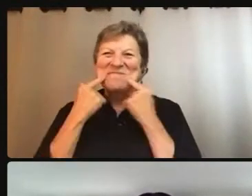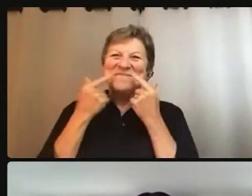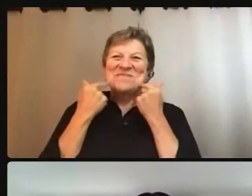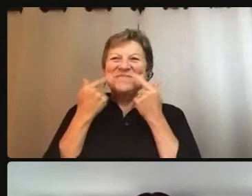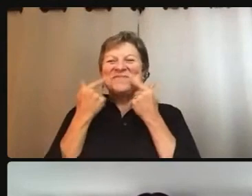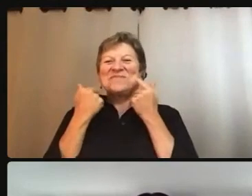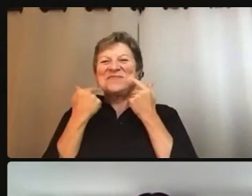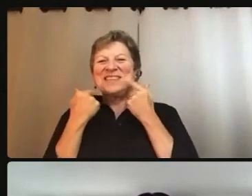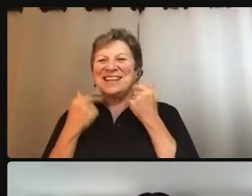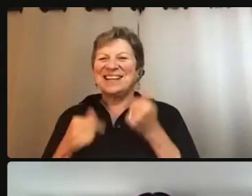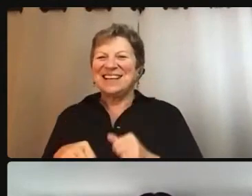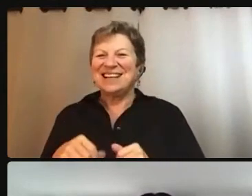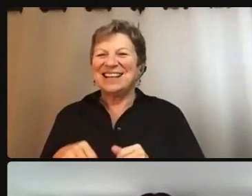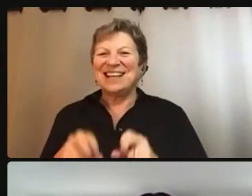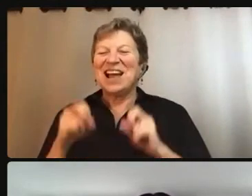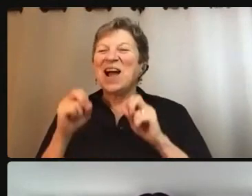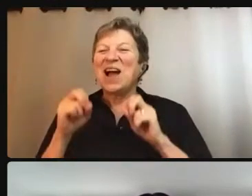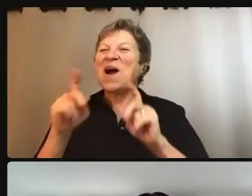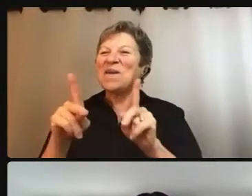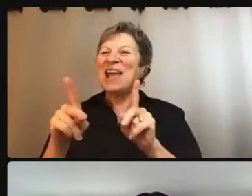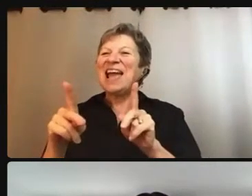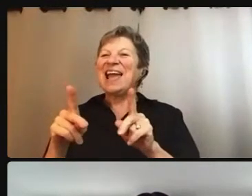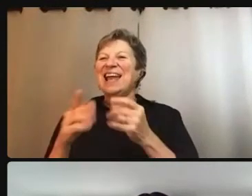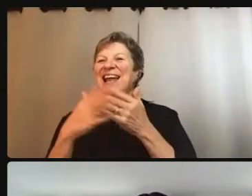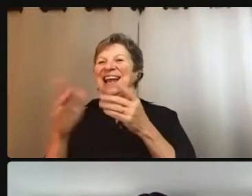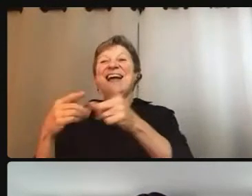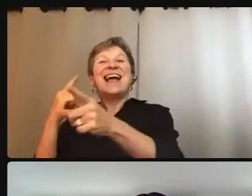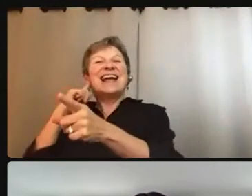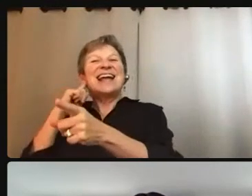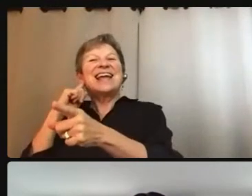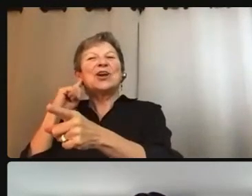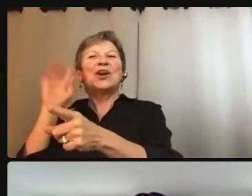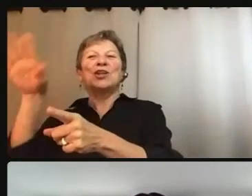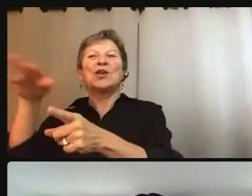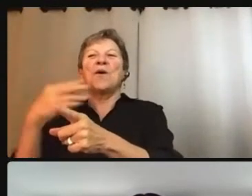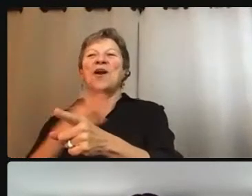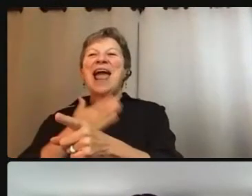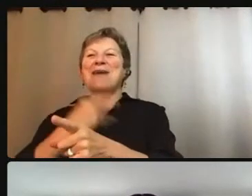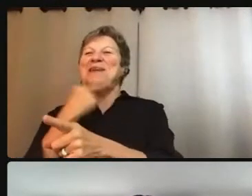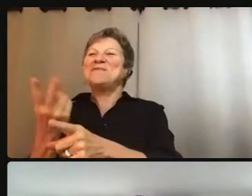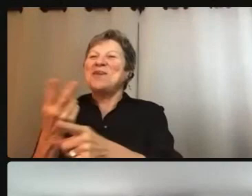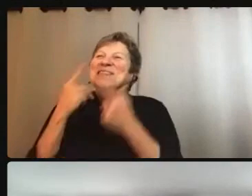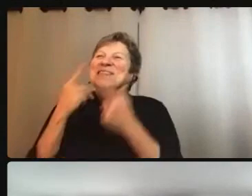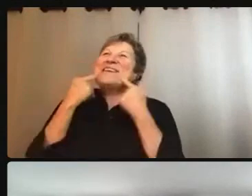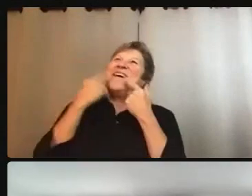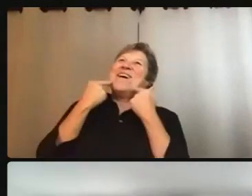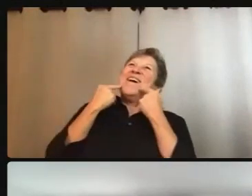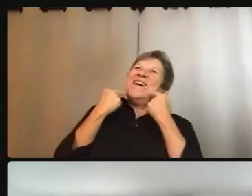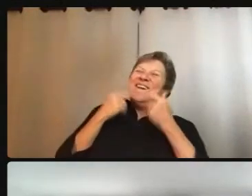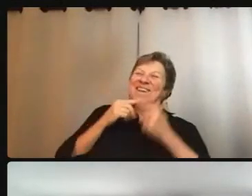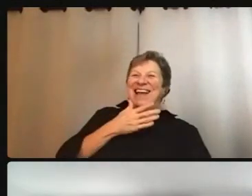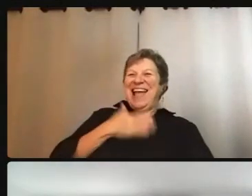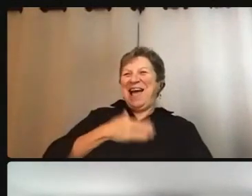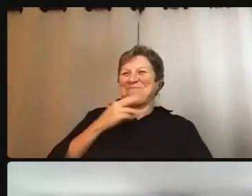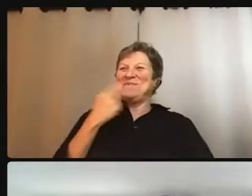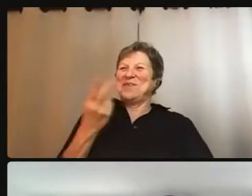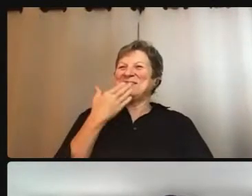WANTED YOU TO SEE MY FACE MY